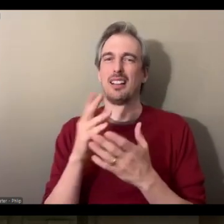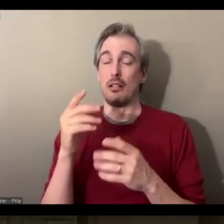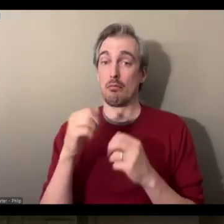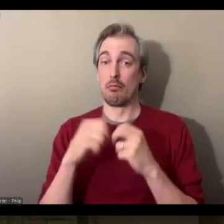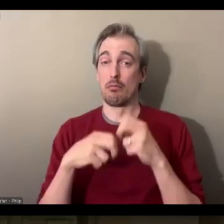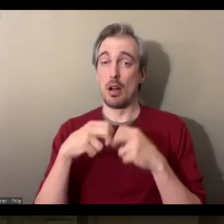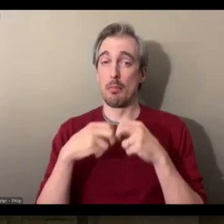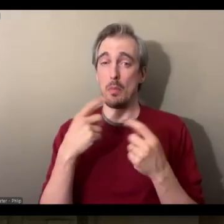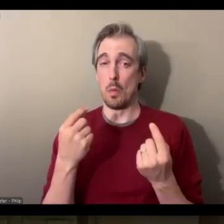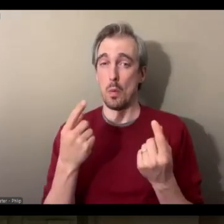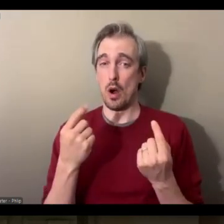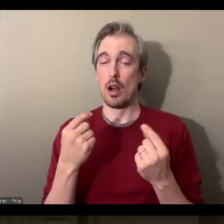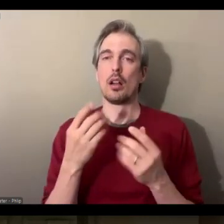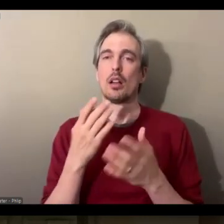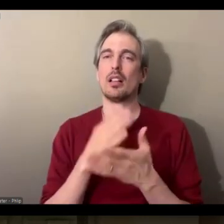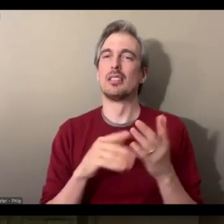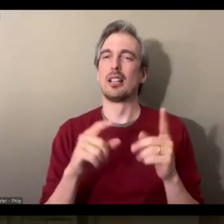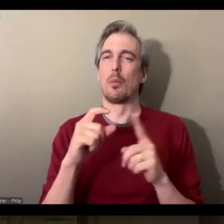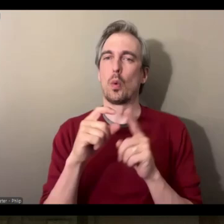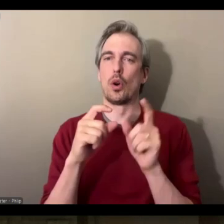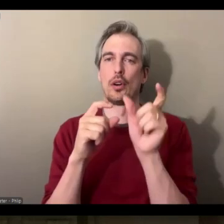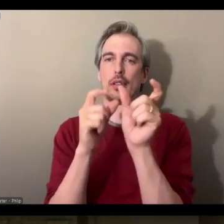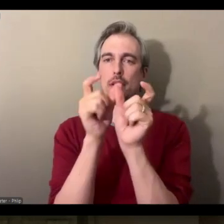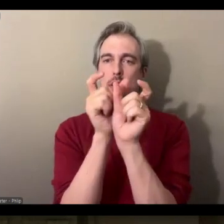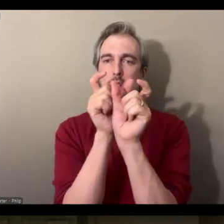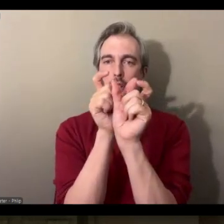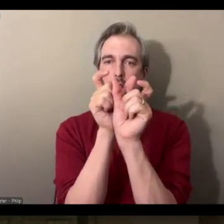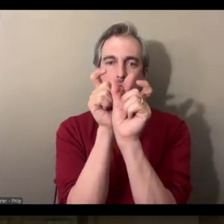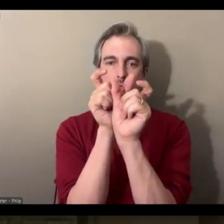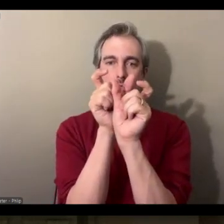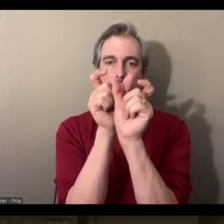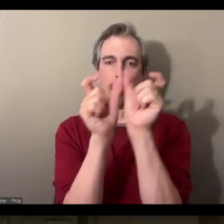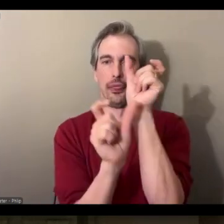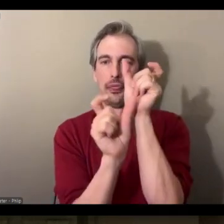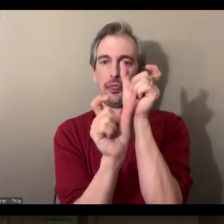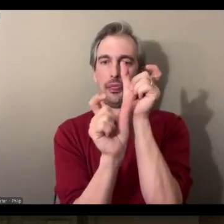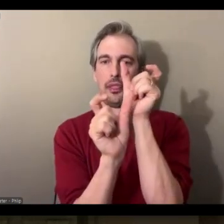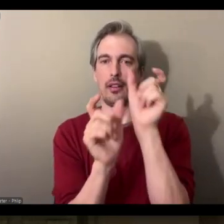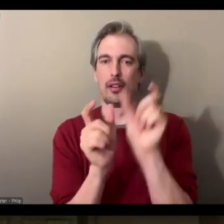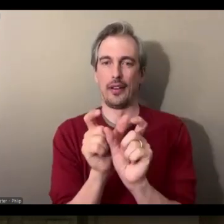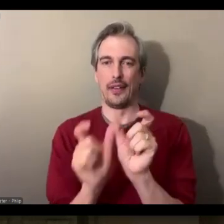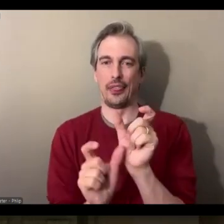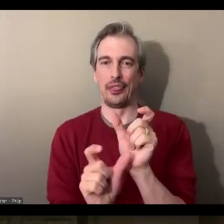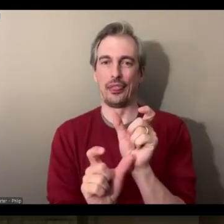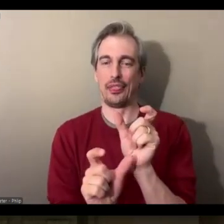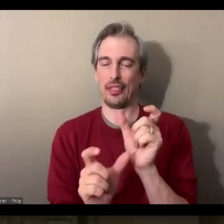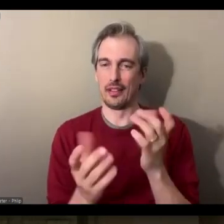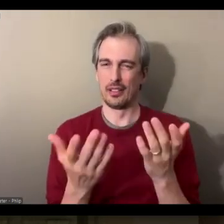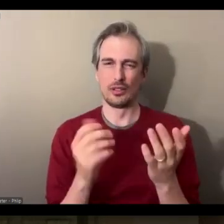You can figure out where you are. But it isn't rendering on mobile all that well. And then on the